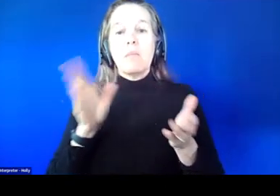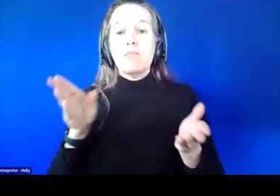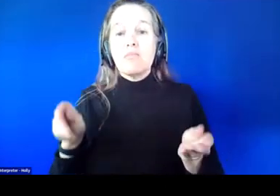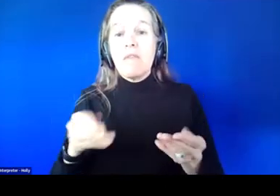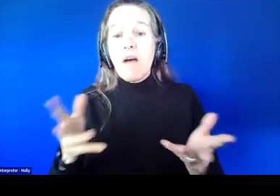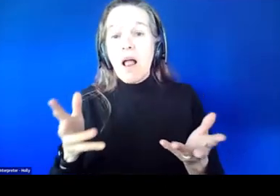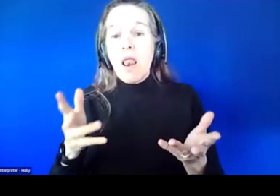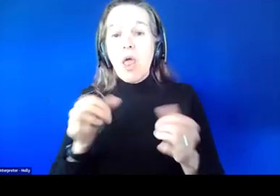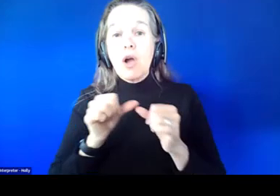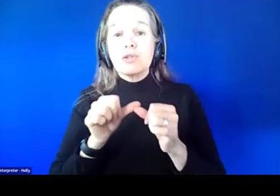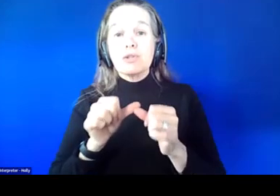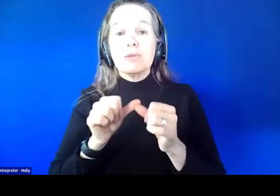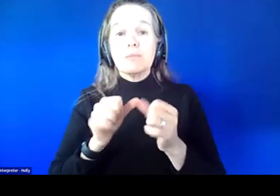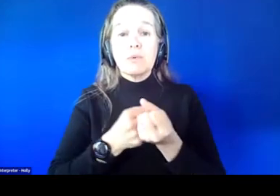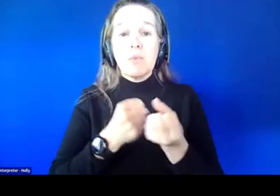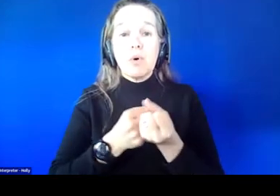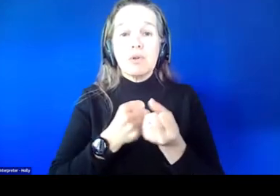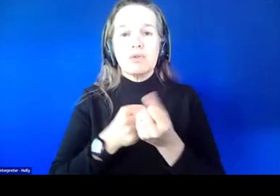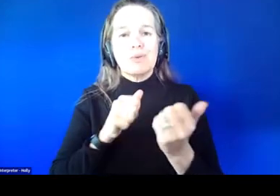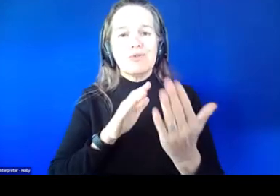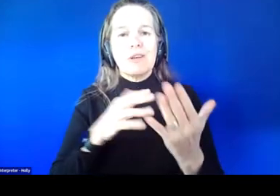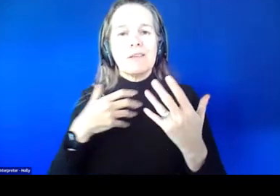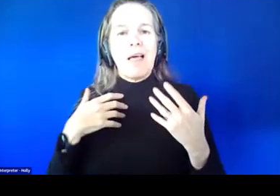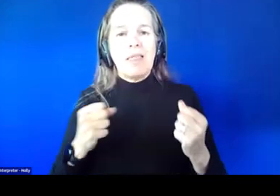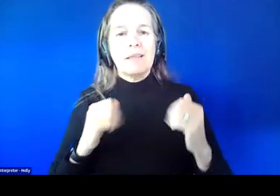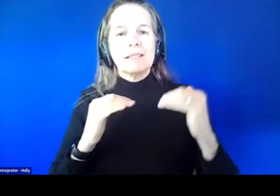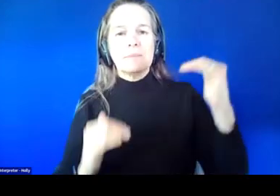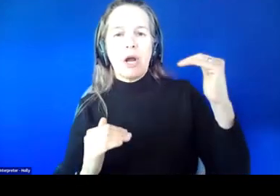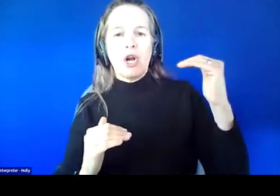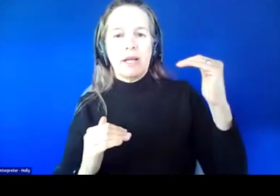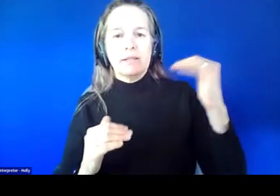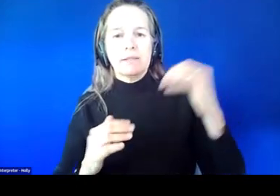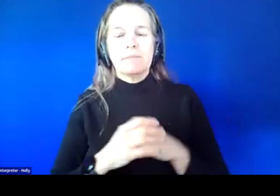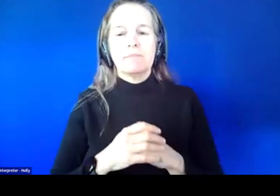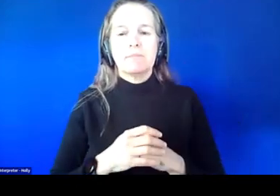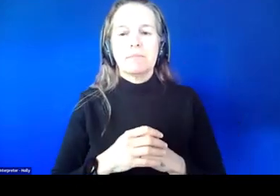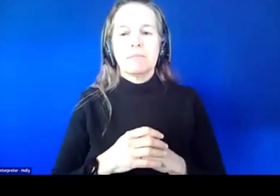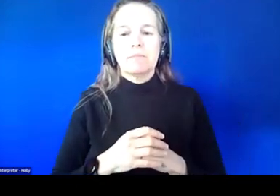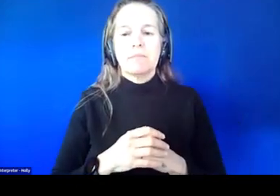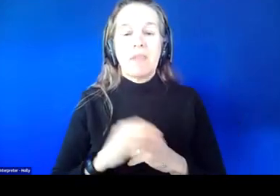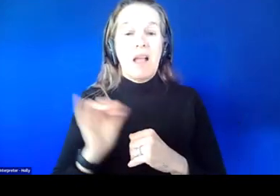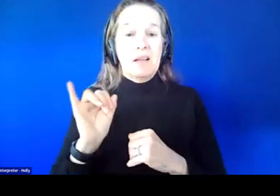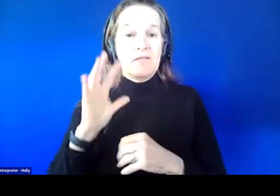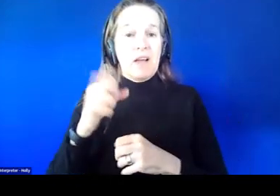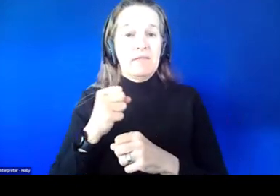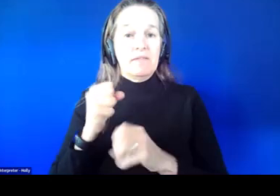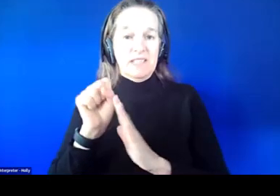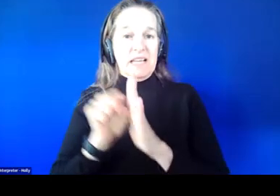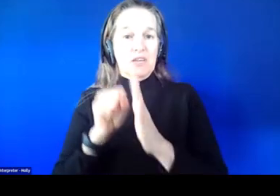that address health disparities across the lifespan. As a five-state group, we recognize the government-to